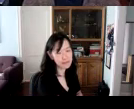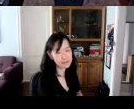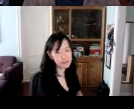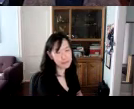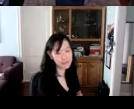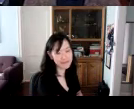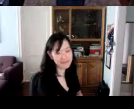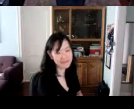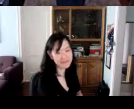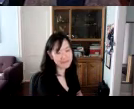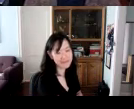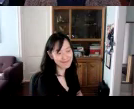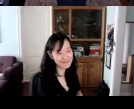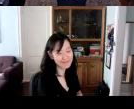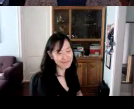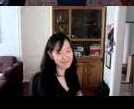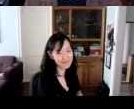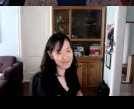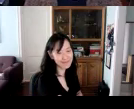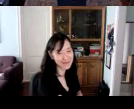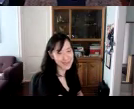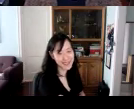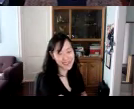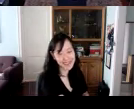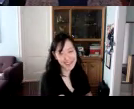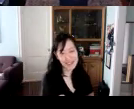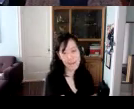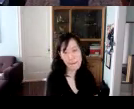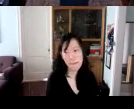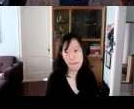Please be sure to save the document before uploading so you’re not uploading a blank